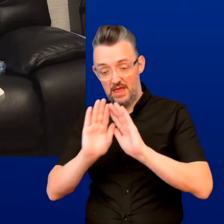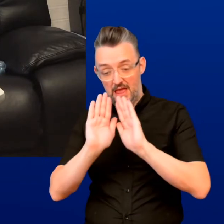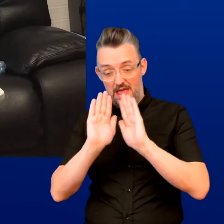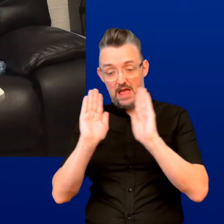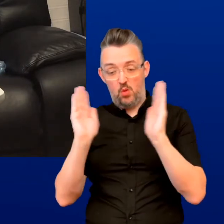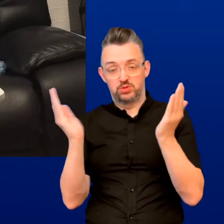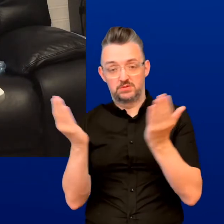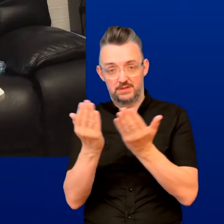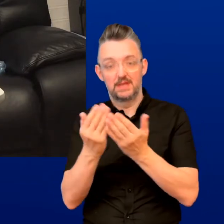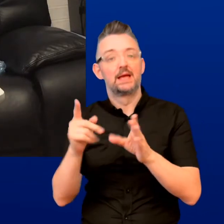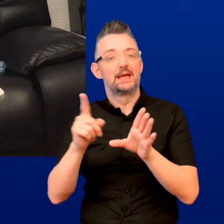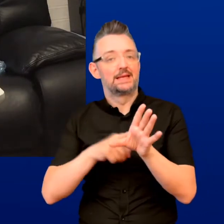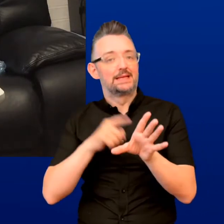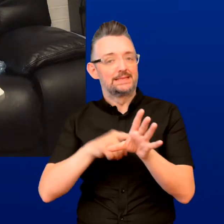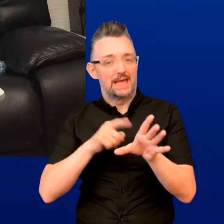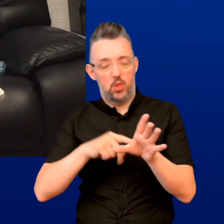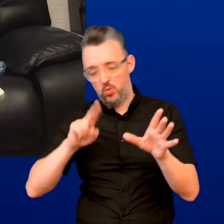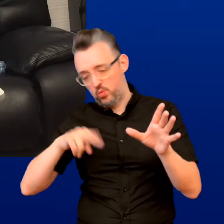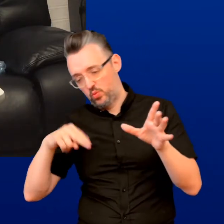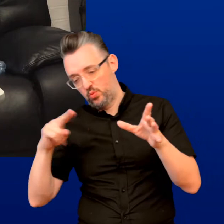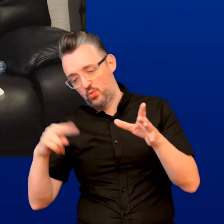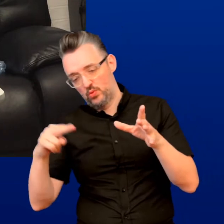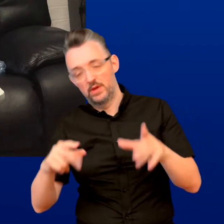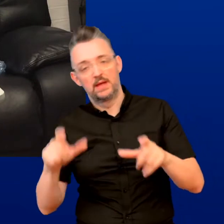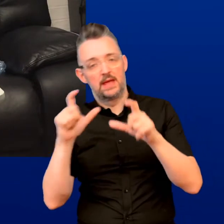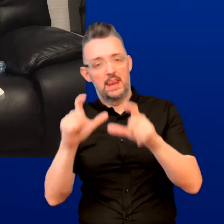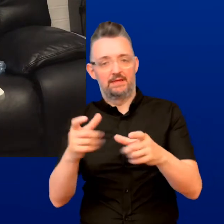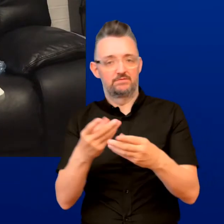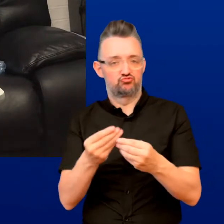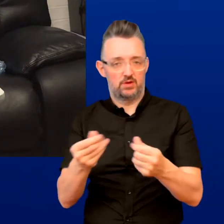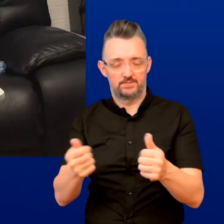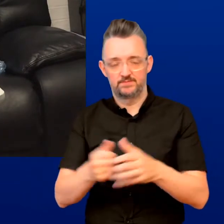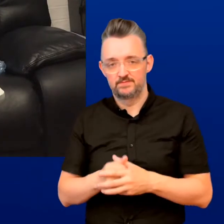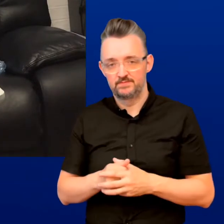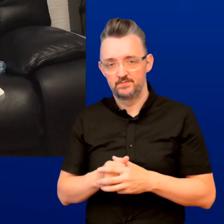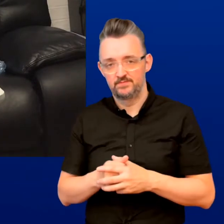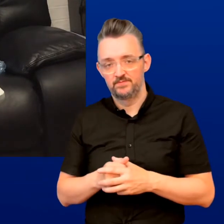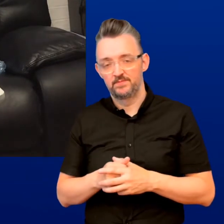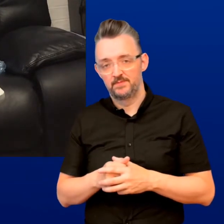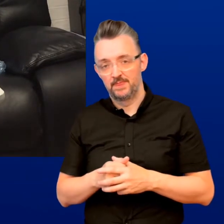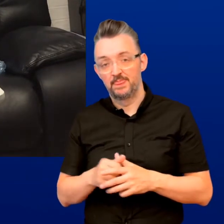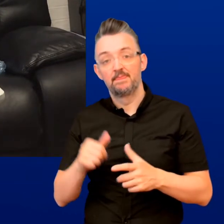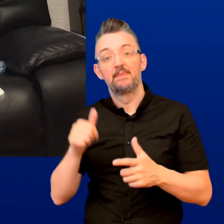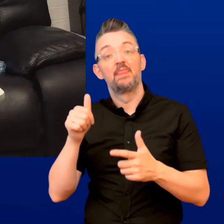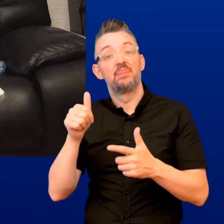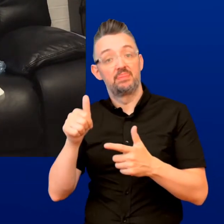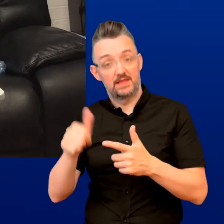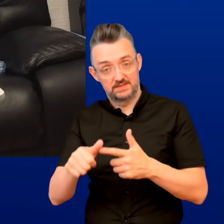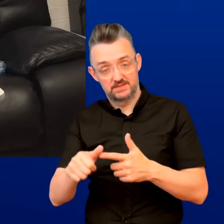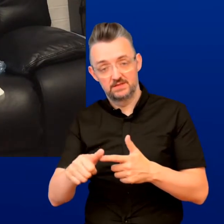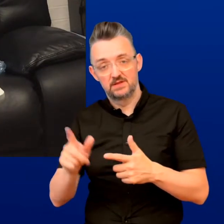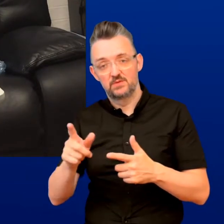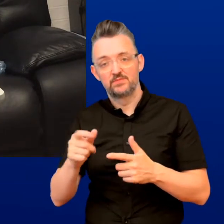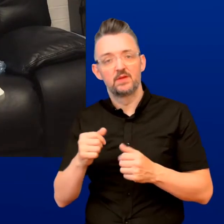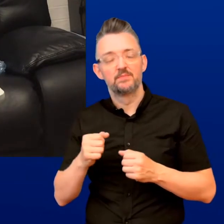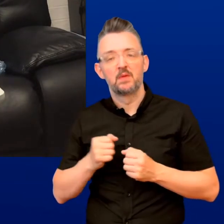with yellow all over, left it to dry, then I got some birthday cards and